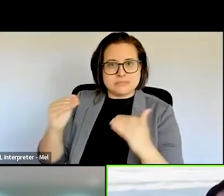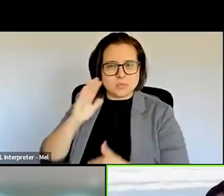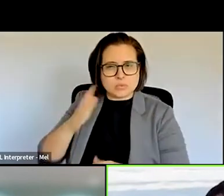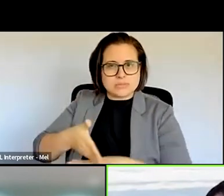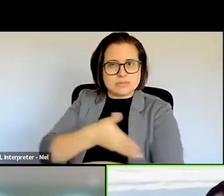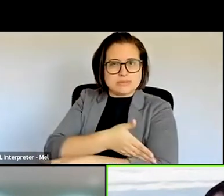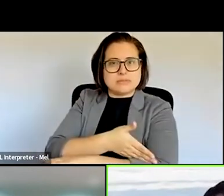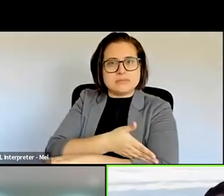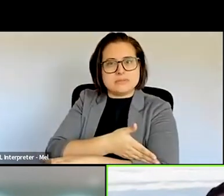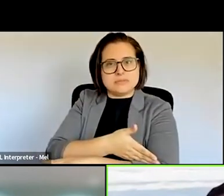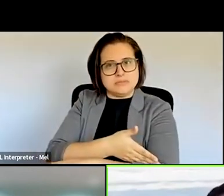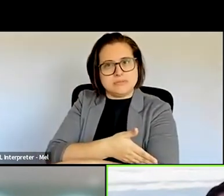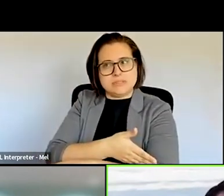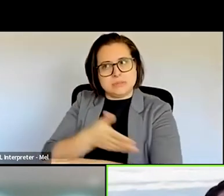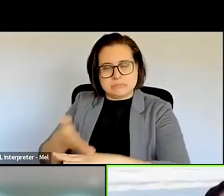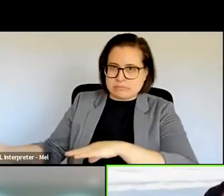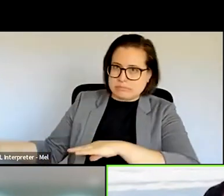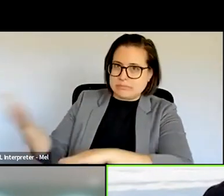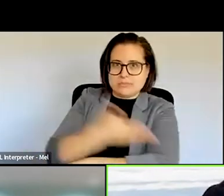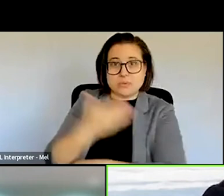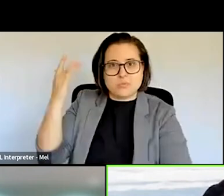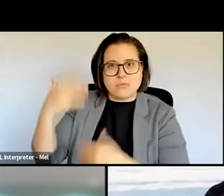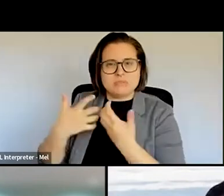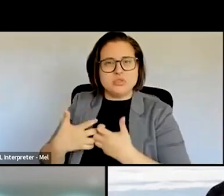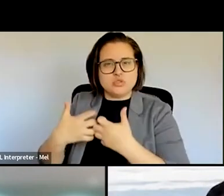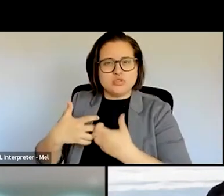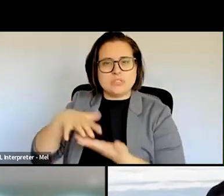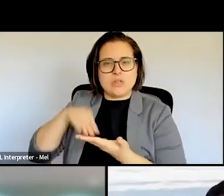because of machine learning, because... >> BEN SHINEIDERMAN: You mean machine guessing?